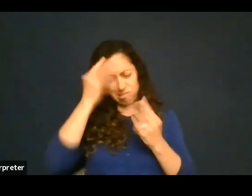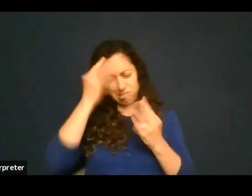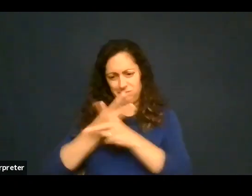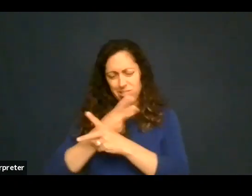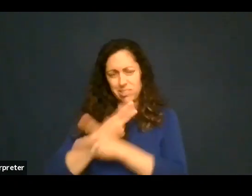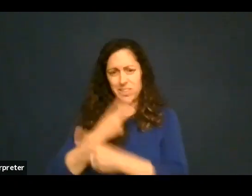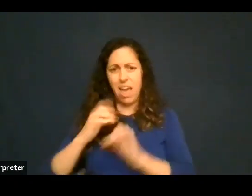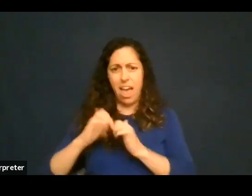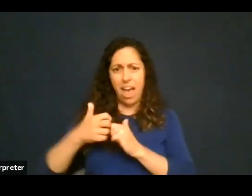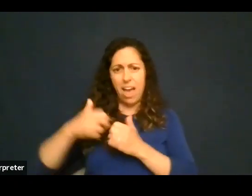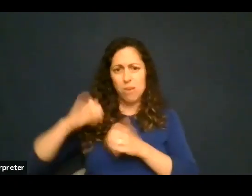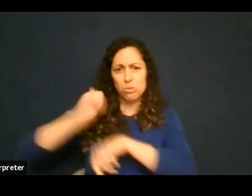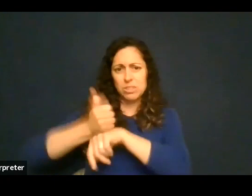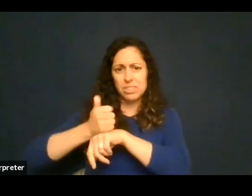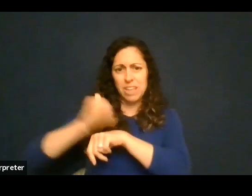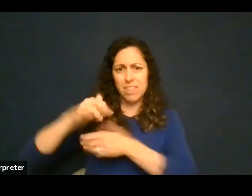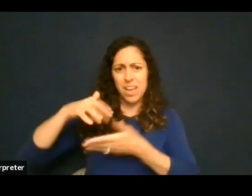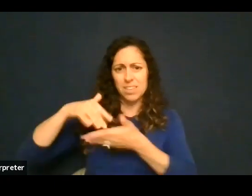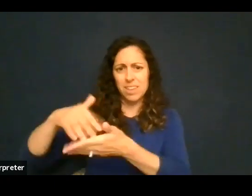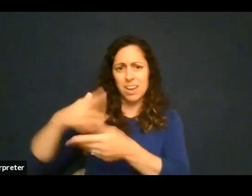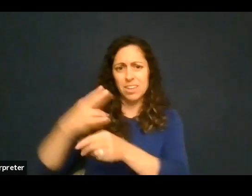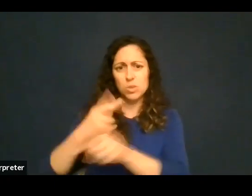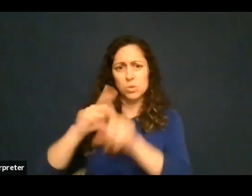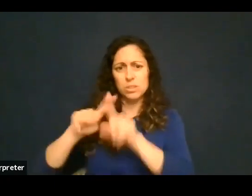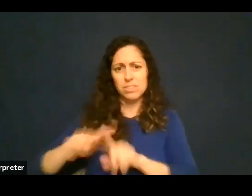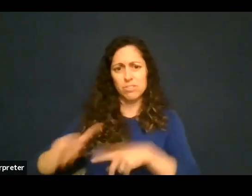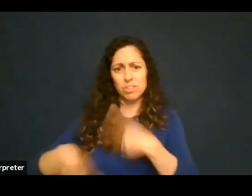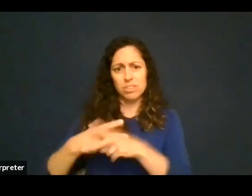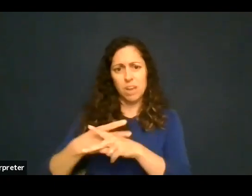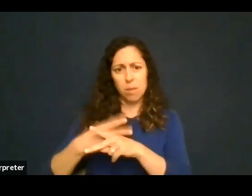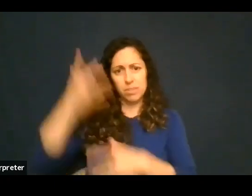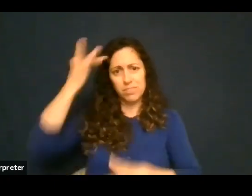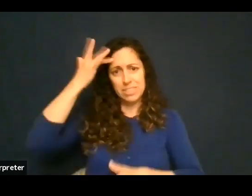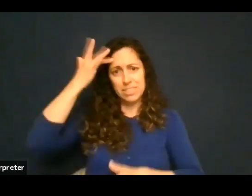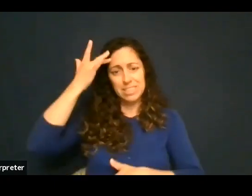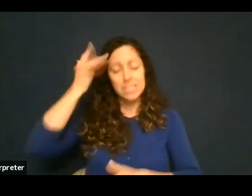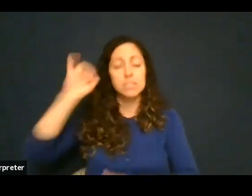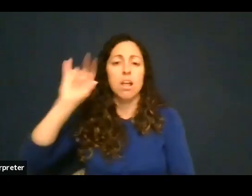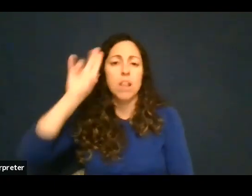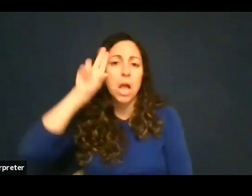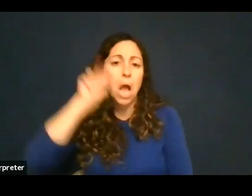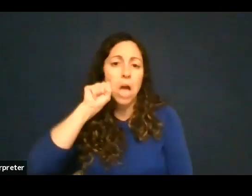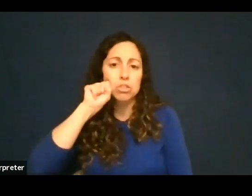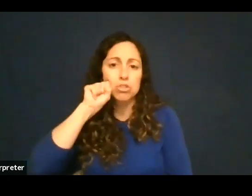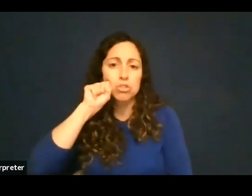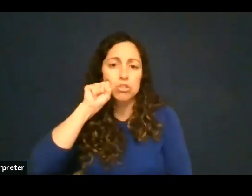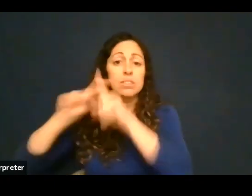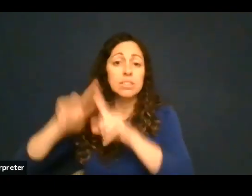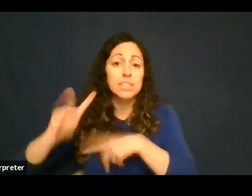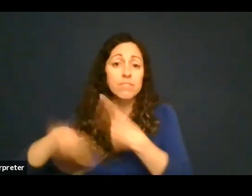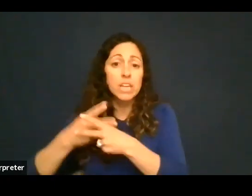of the disease such as Usher into a single study. And those discussions are ongoing.